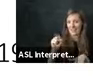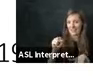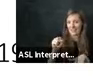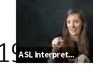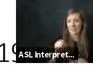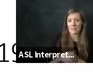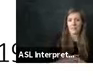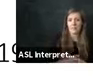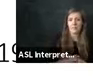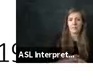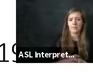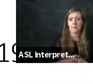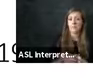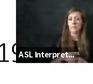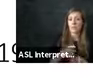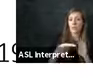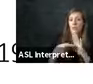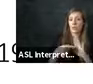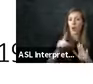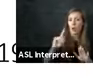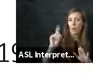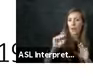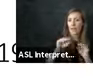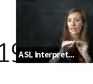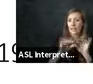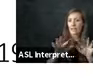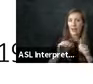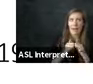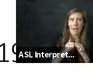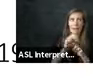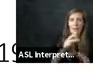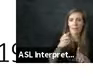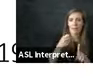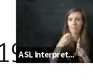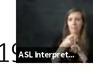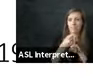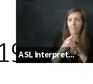what the source of transmission is, that household transmission has been the